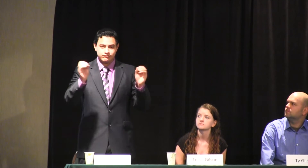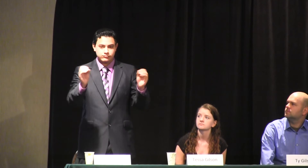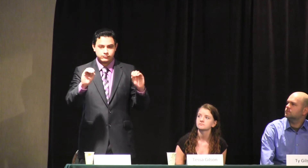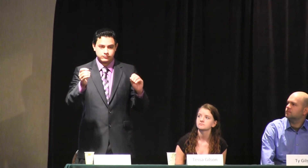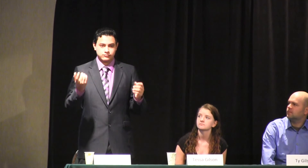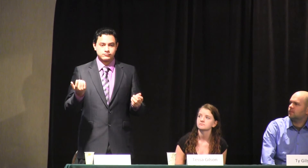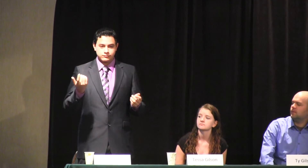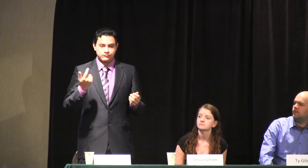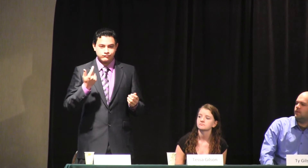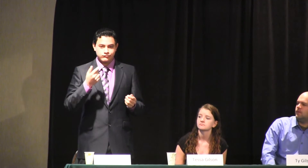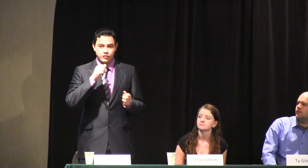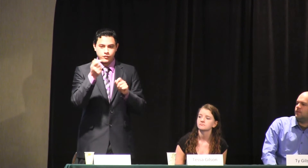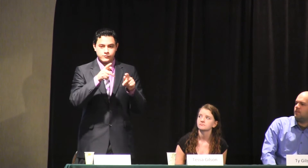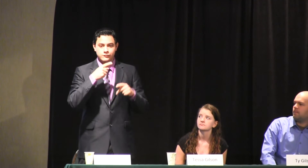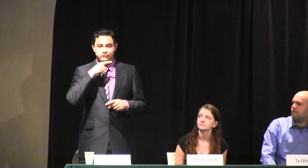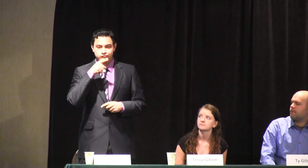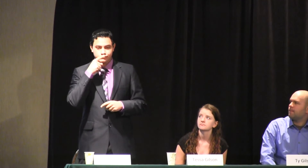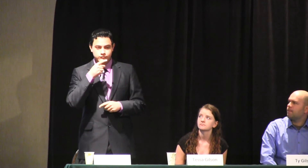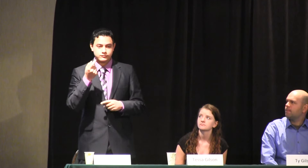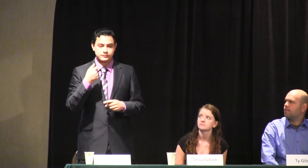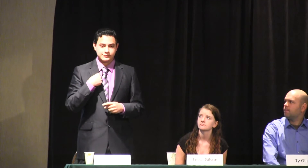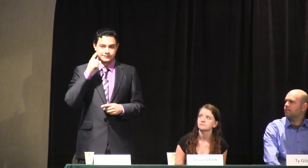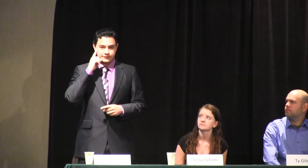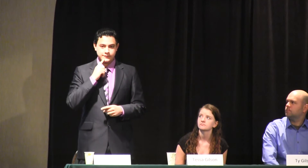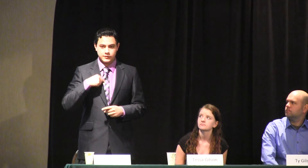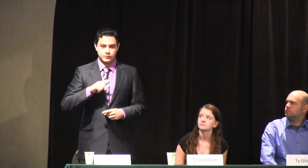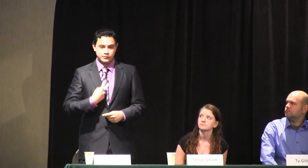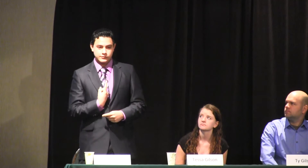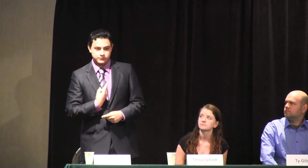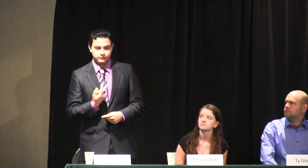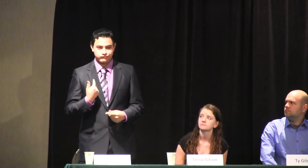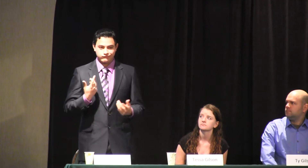I didn't have any deaf friends or anything. And mostly it was all, you know, hearing people.